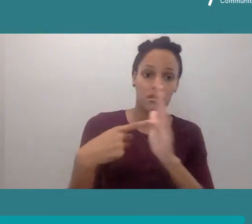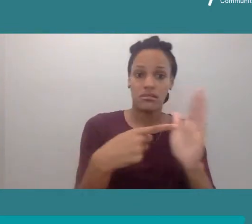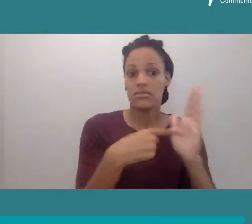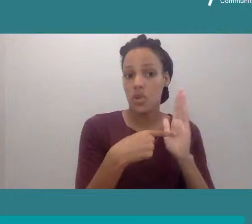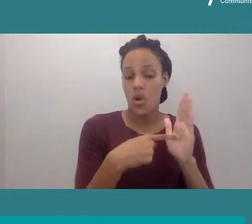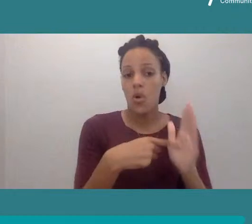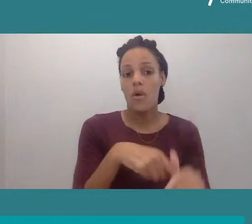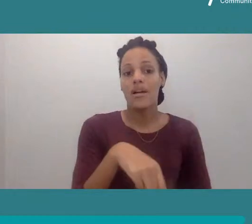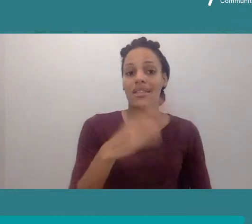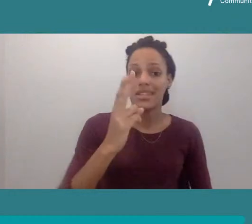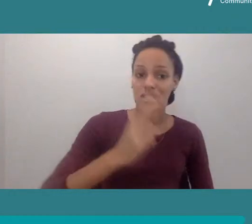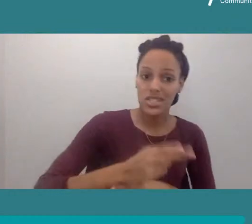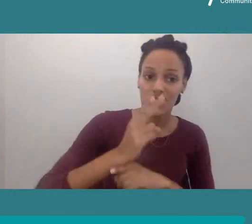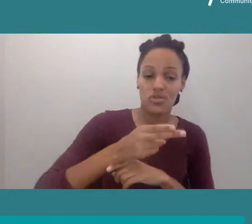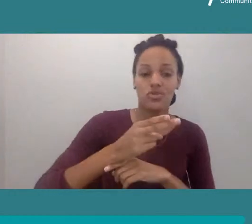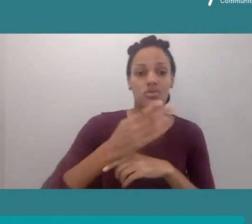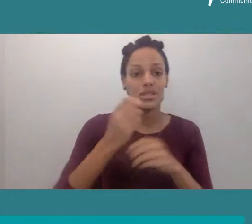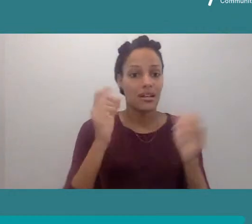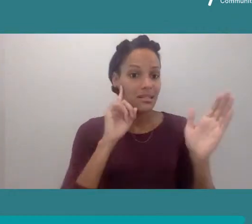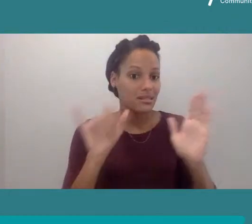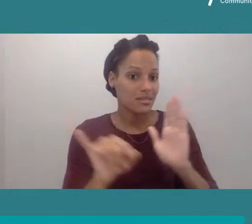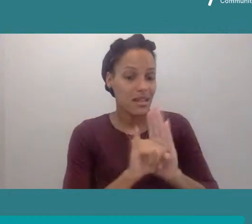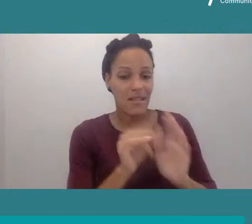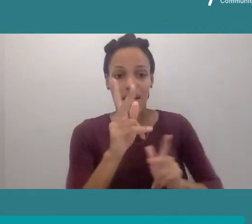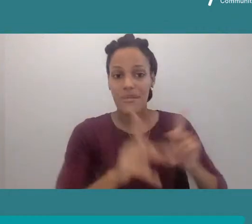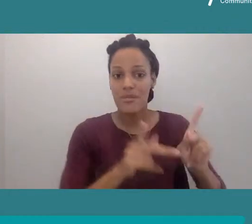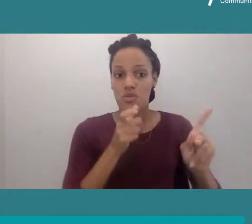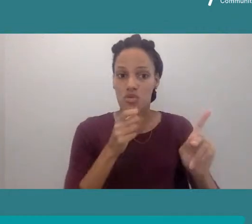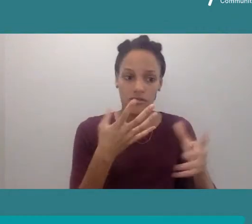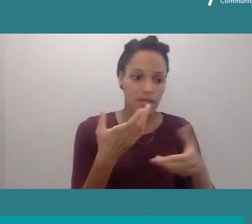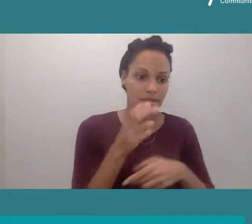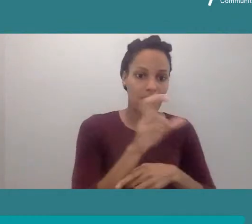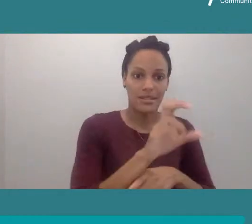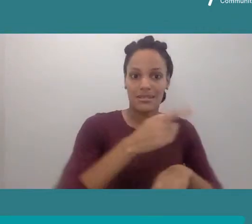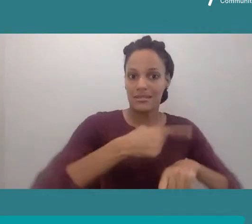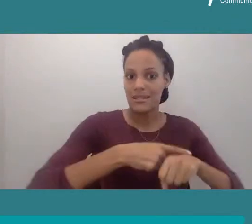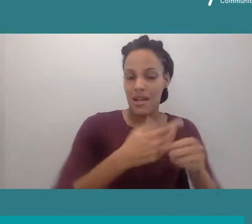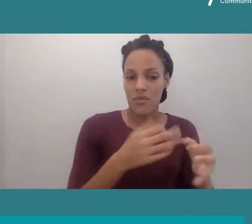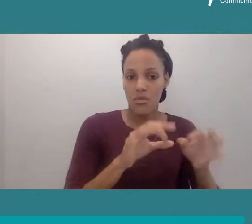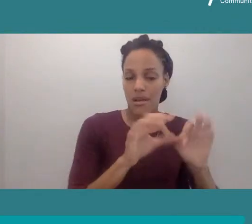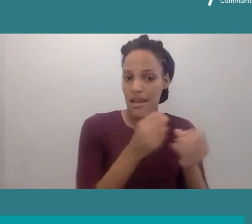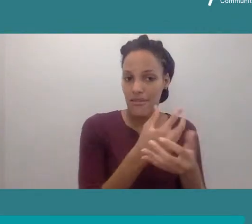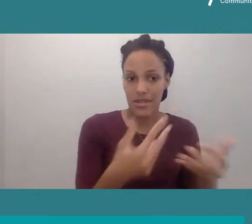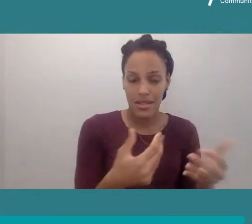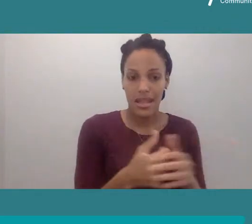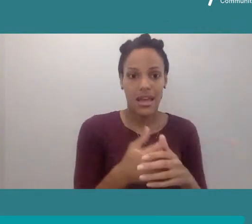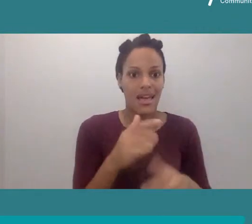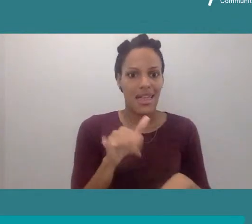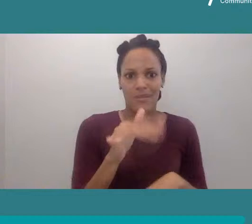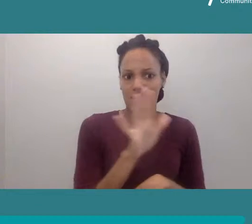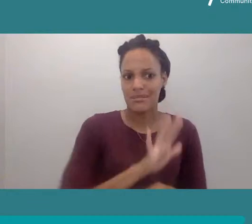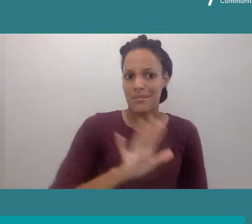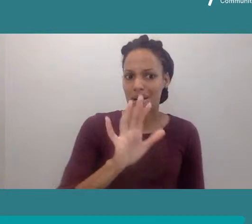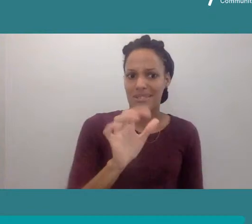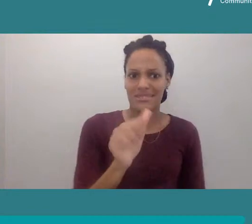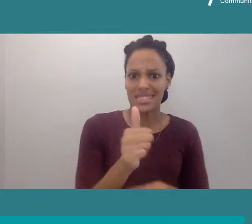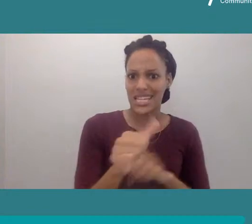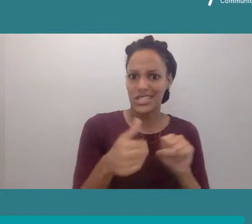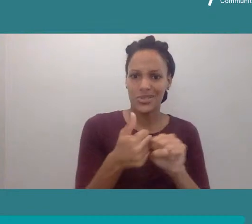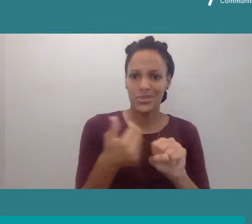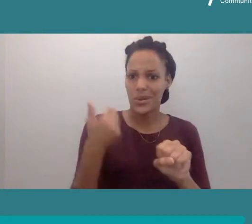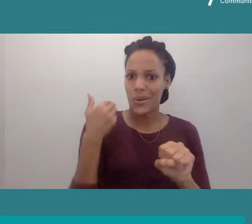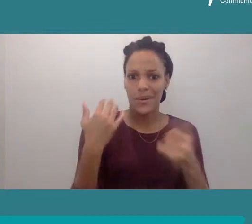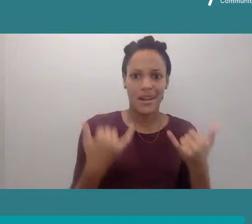incarnate because it had not yet been done. And that was over a decade ago now when studying